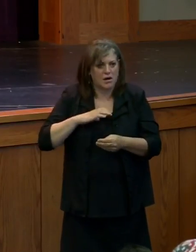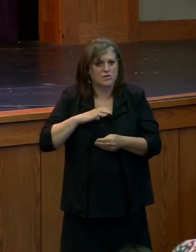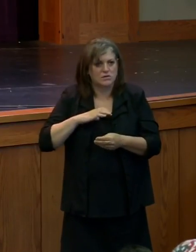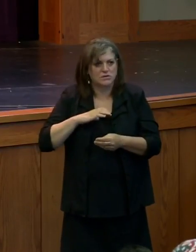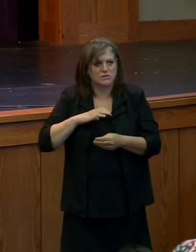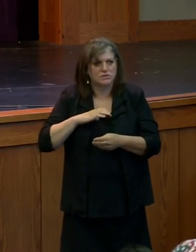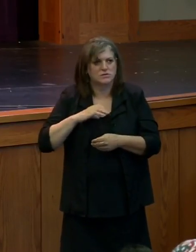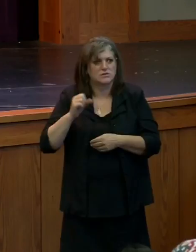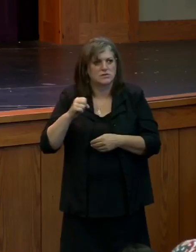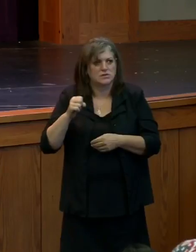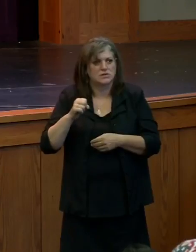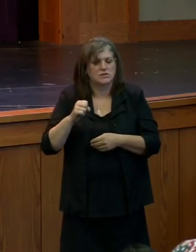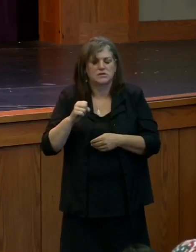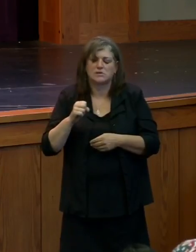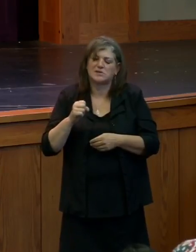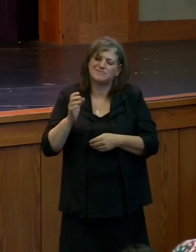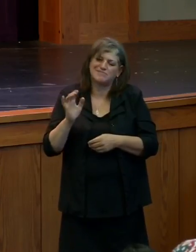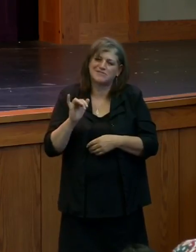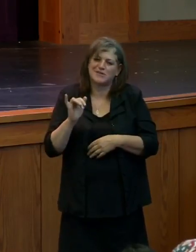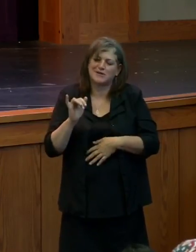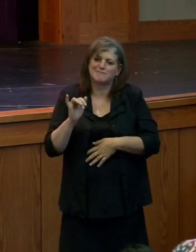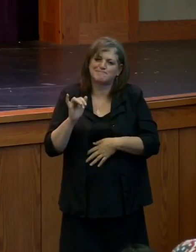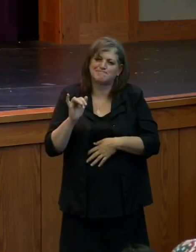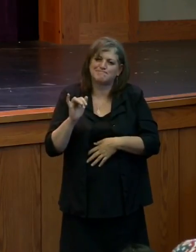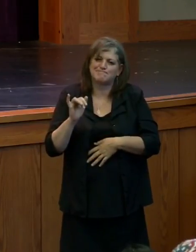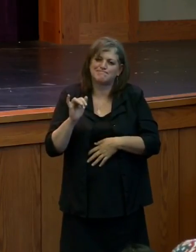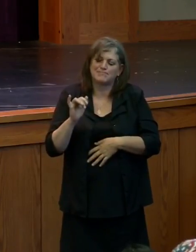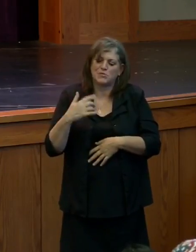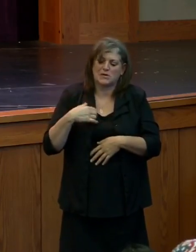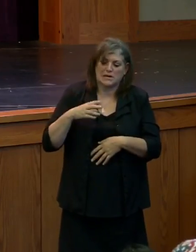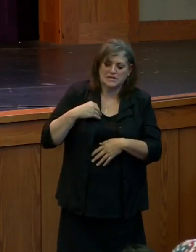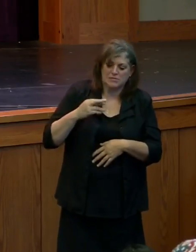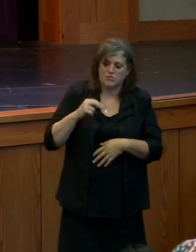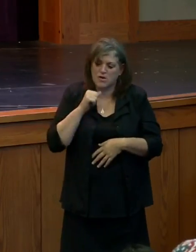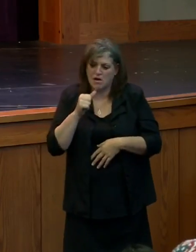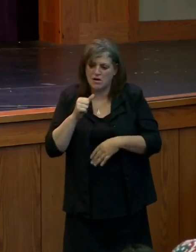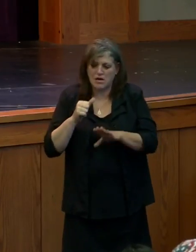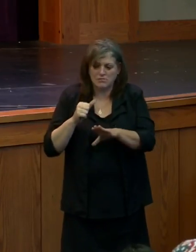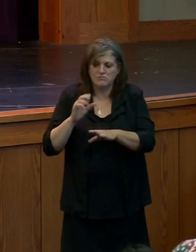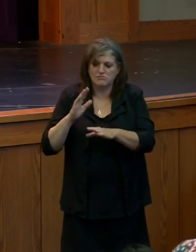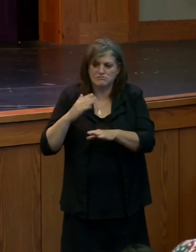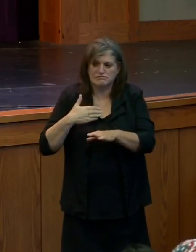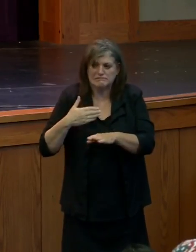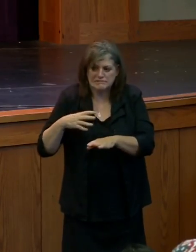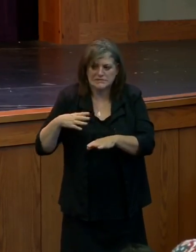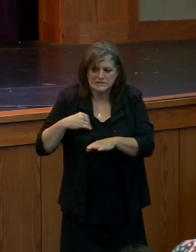AND WE'RE GOING TO TAKE IT OR LEAVE IT AND I'M GOING TO TAKE